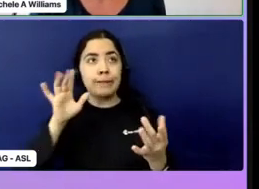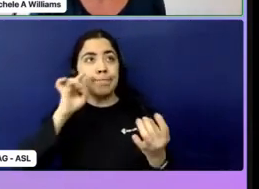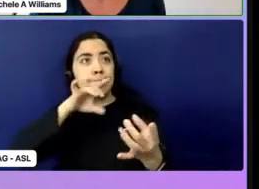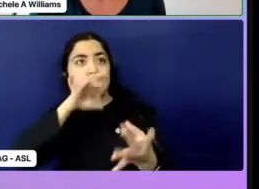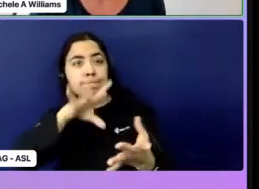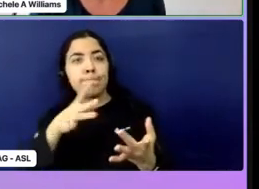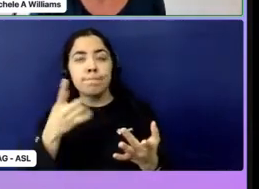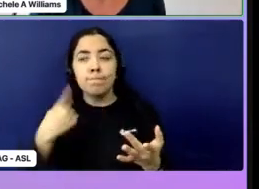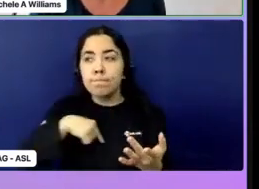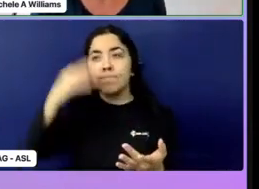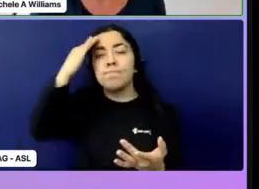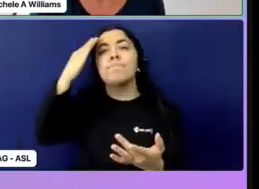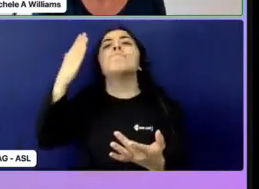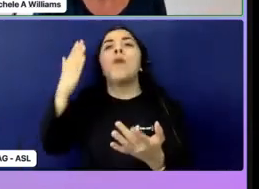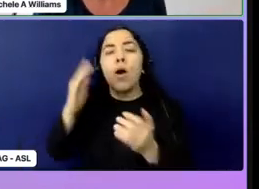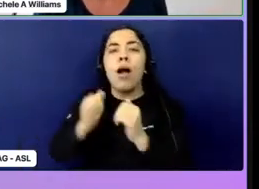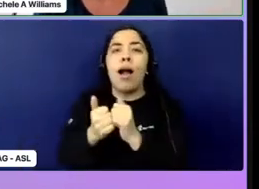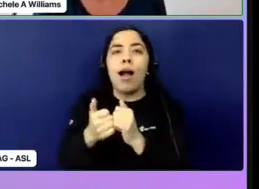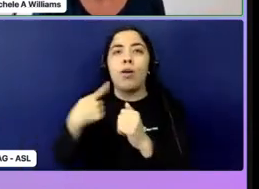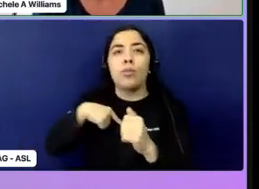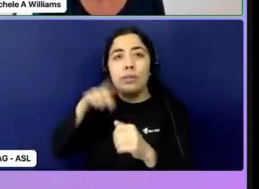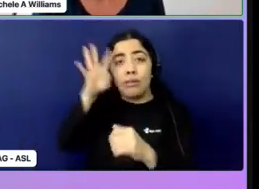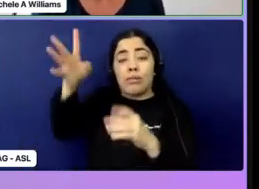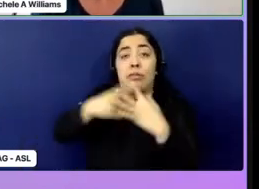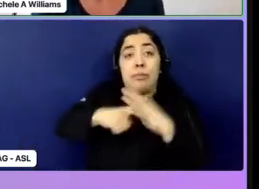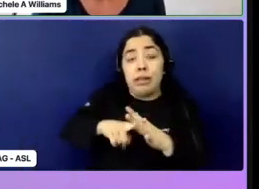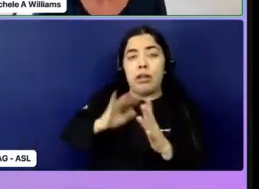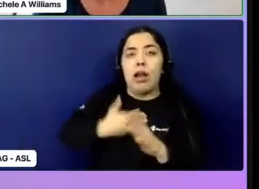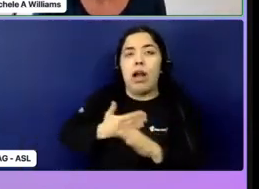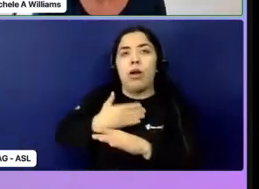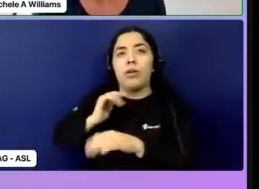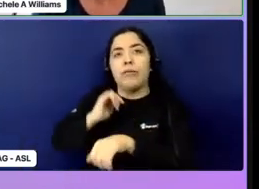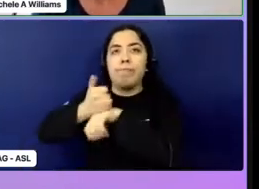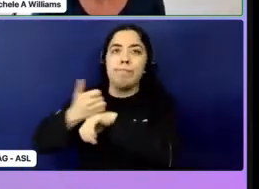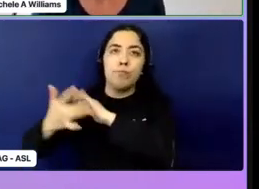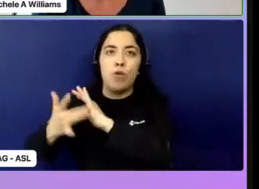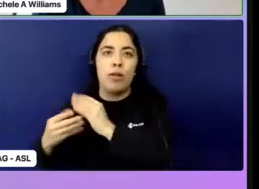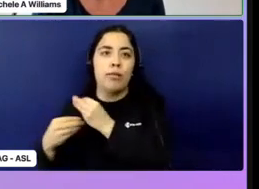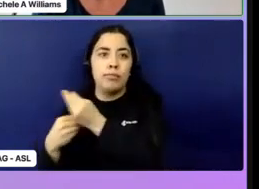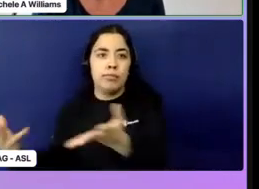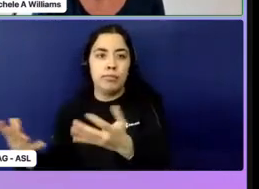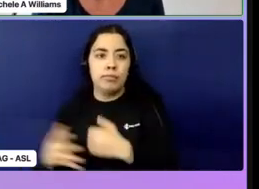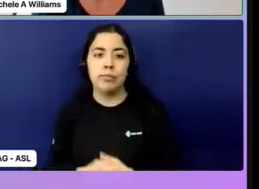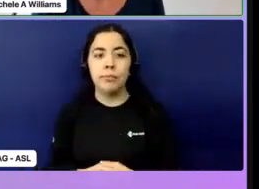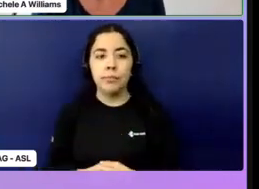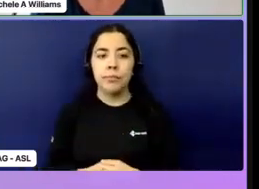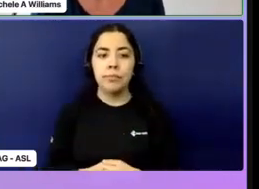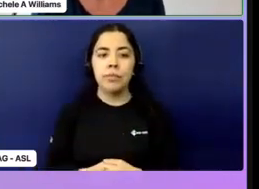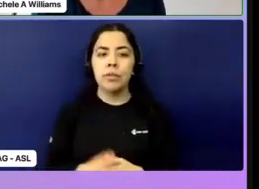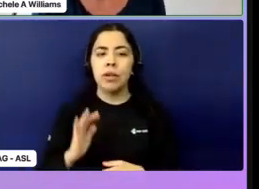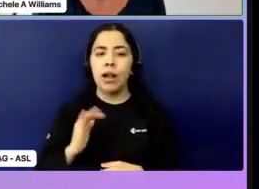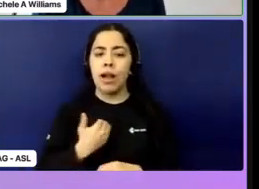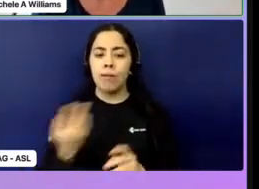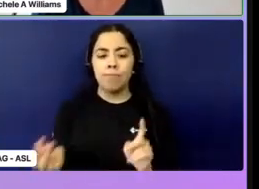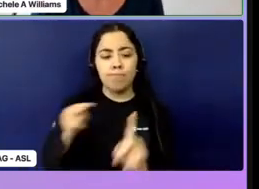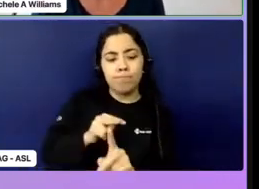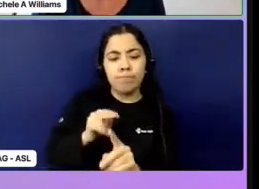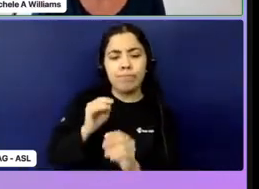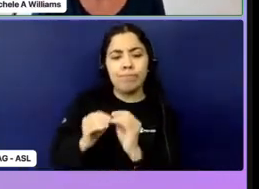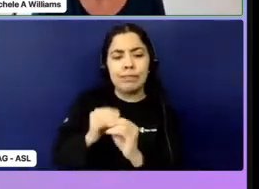help us in building on our products. So, given this, the last section is how to fix